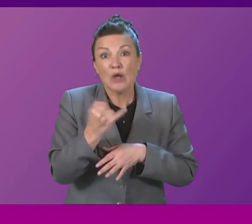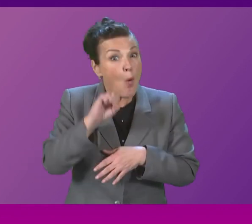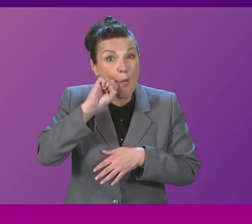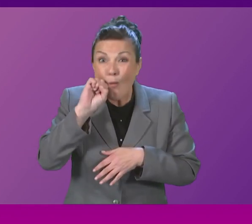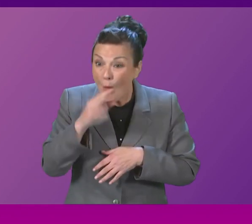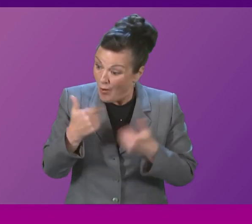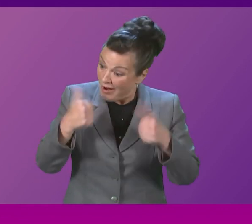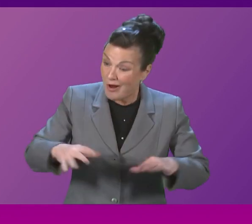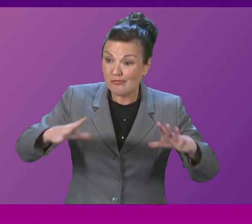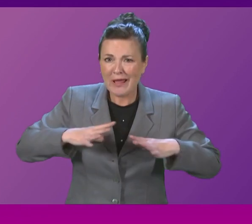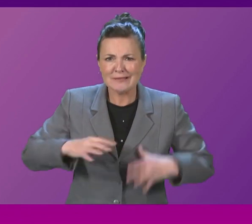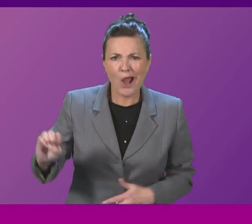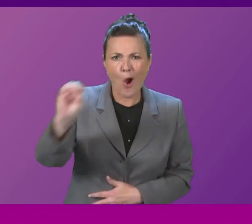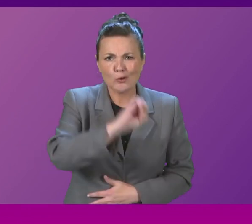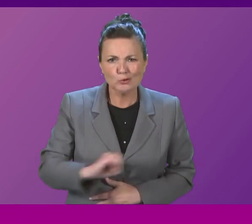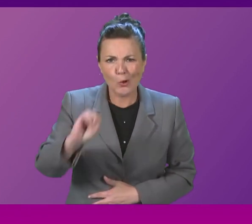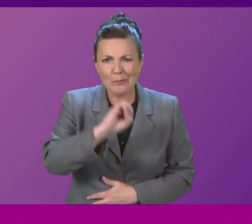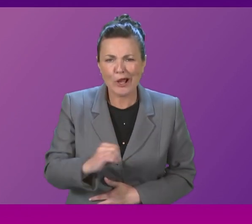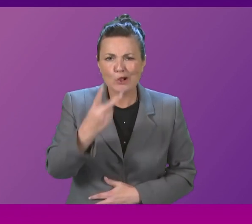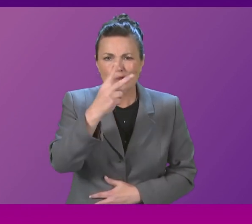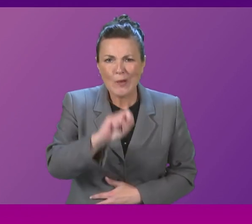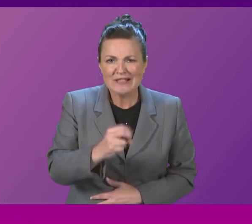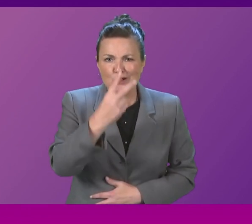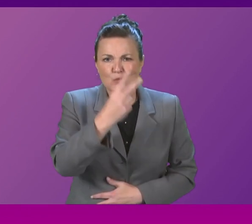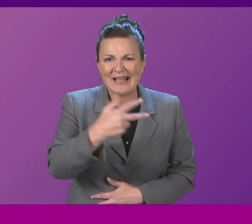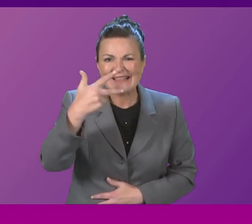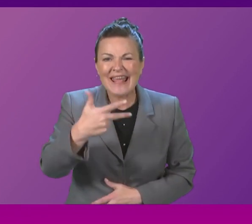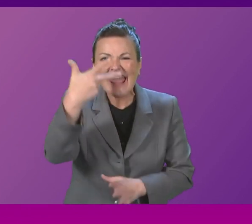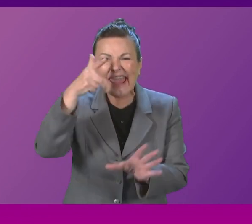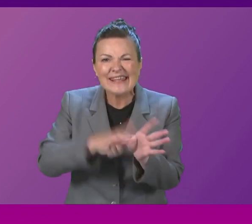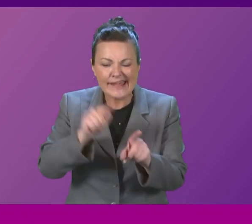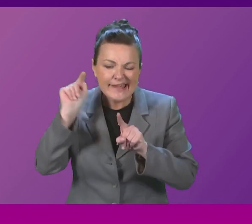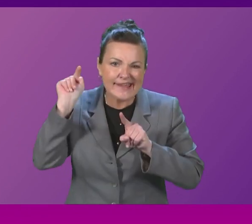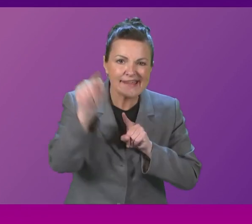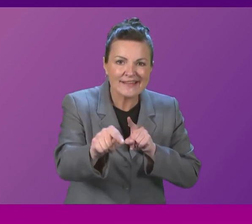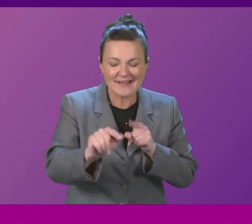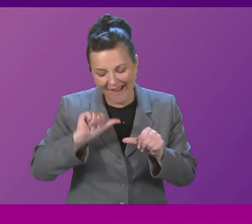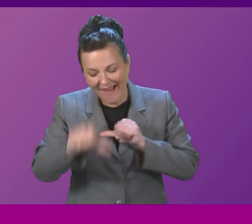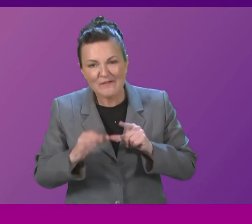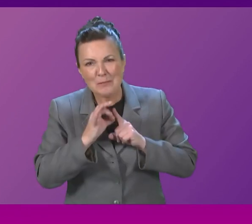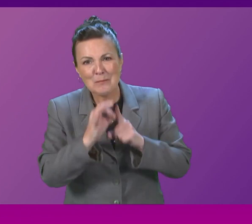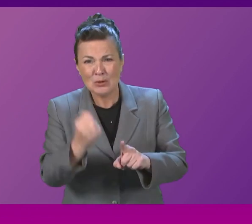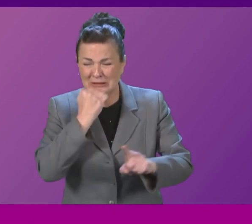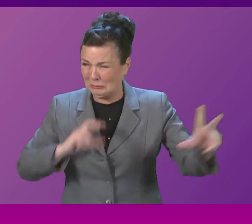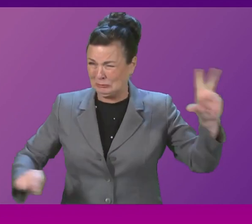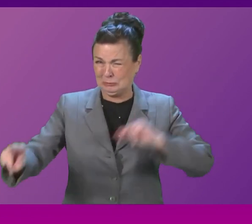October 2028. That is eight years after the proposed date.